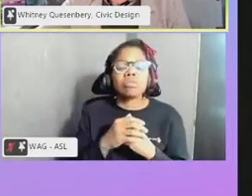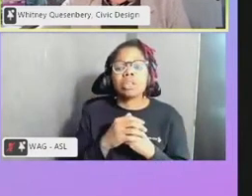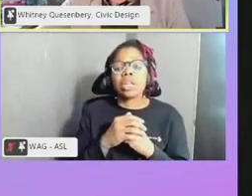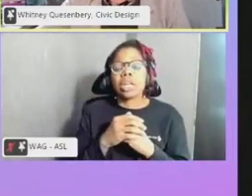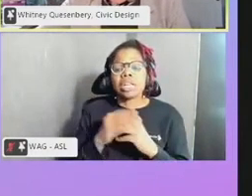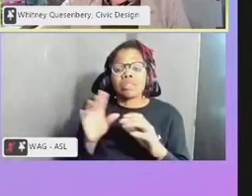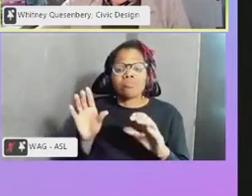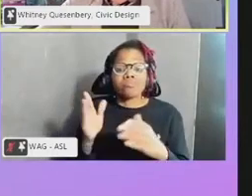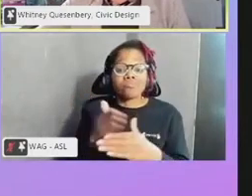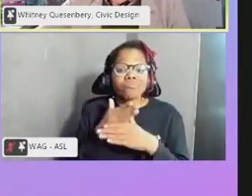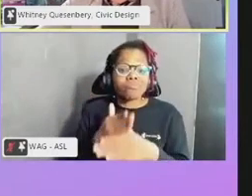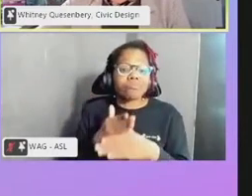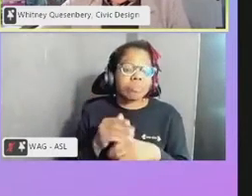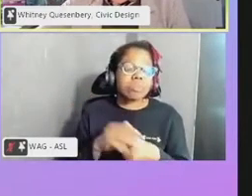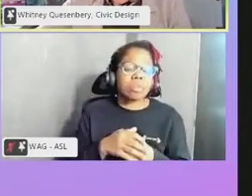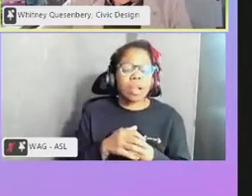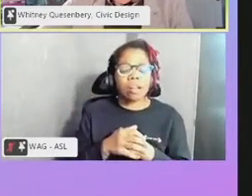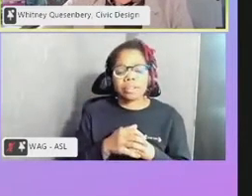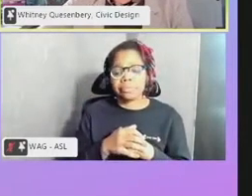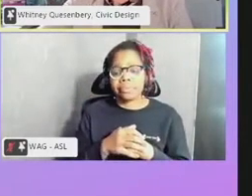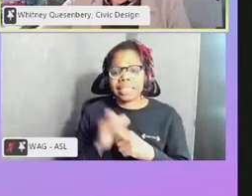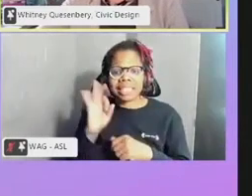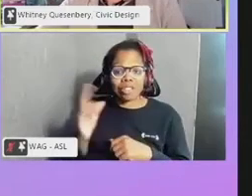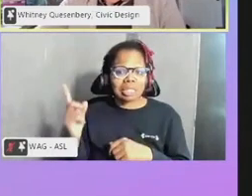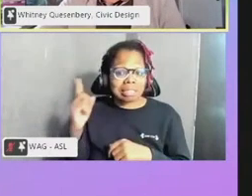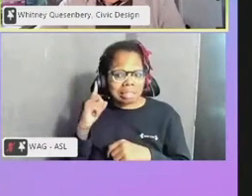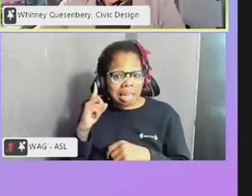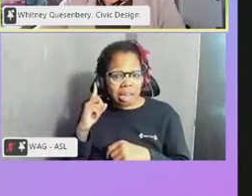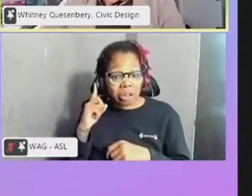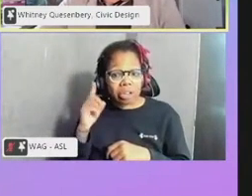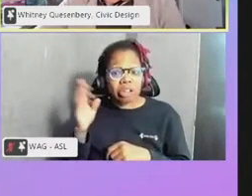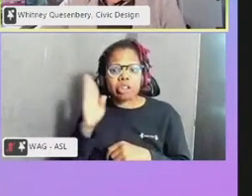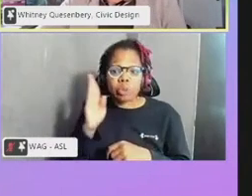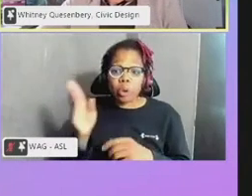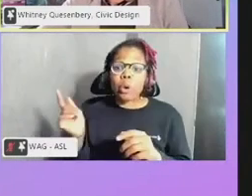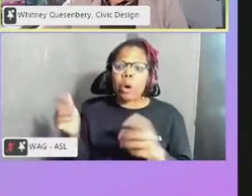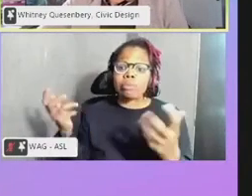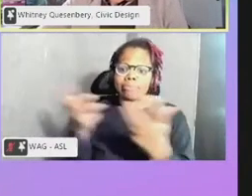the scope of a ballot. We added requirements for how messages and information are